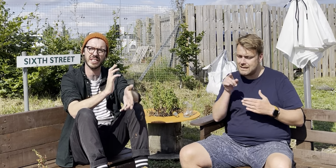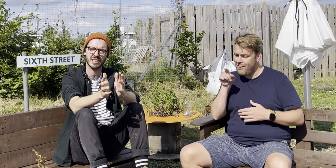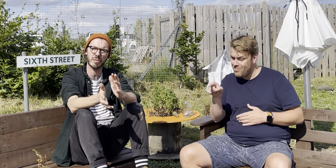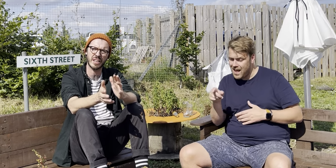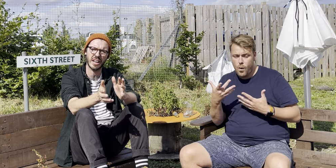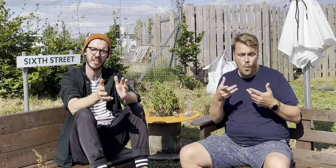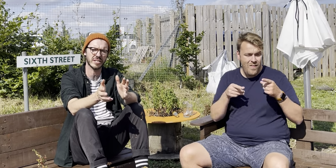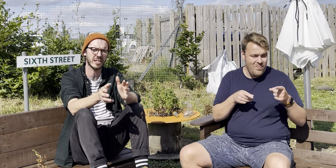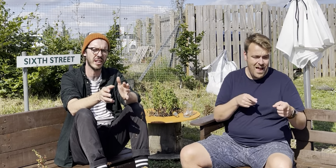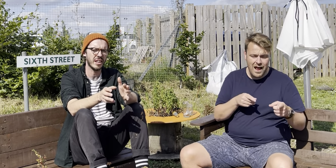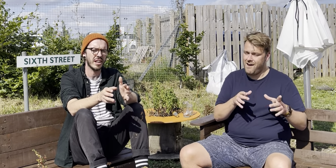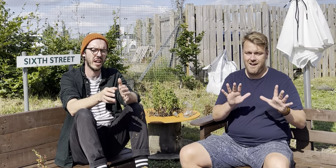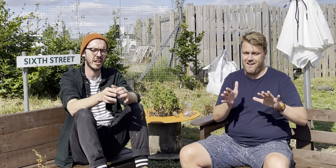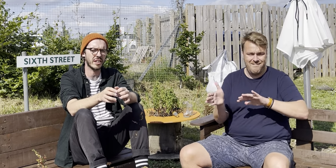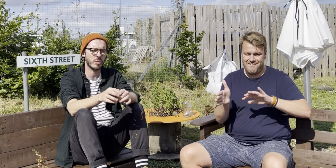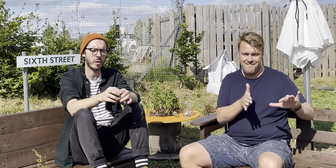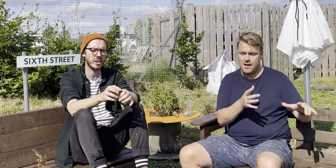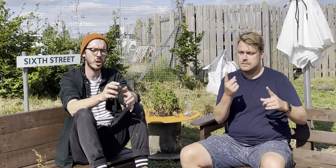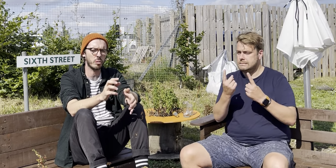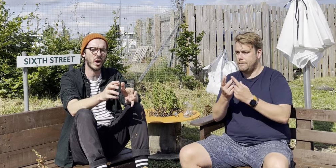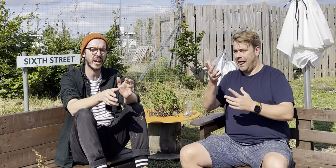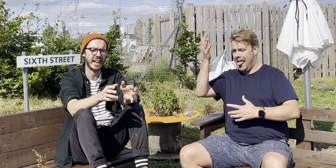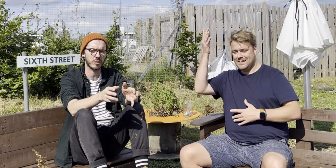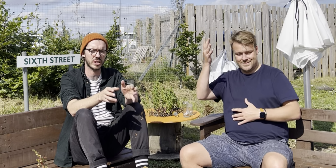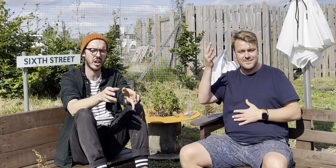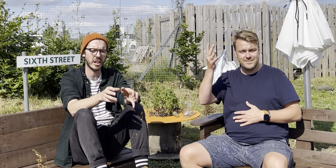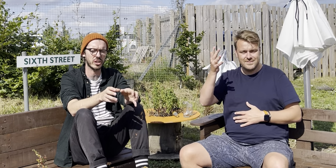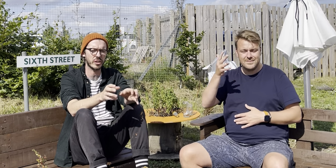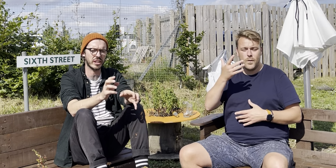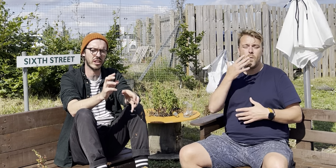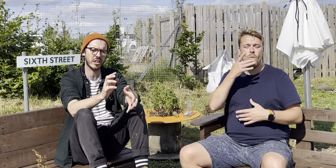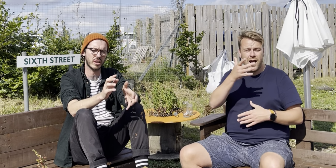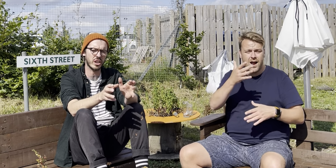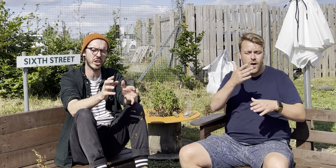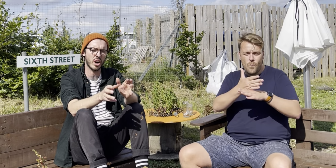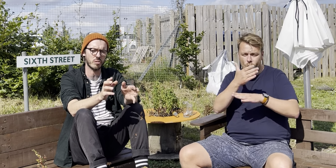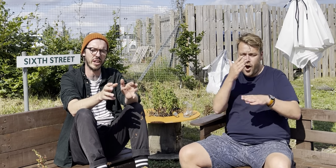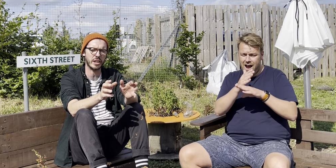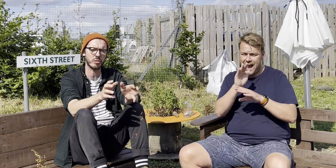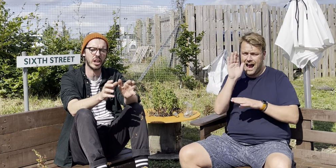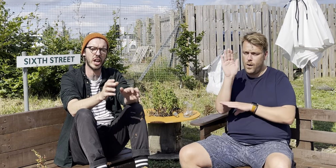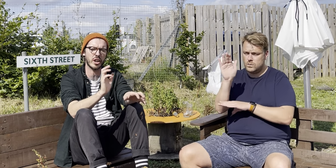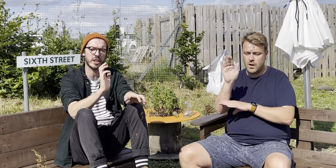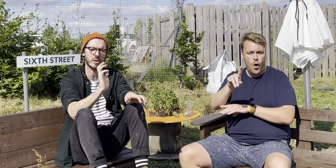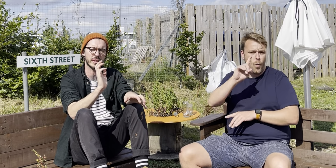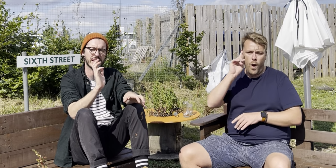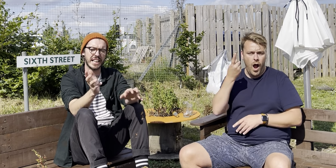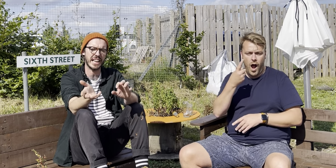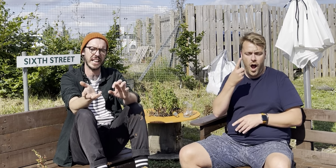it's something else and i think when you work outside you can't really rely on those clear